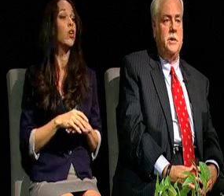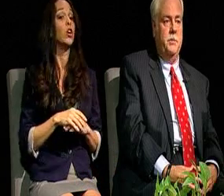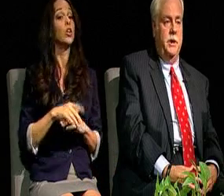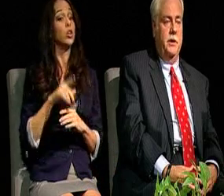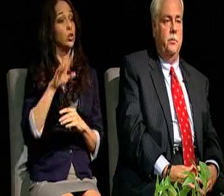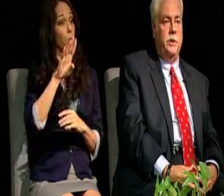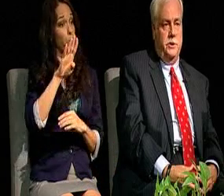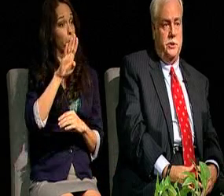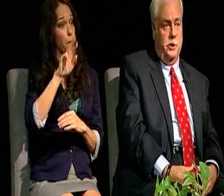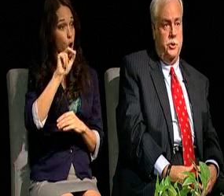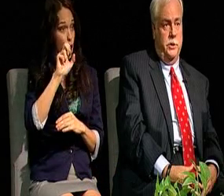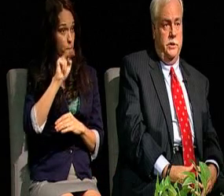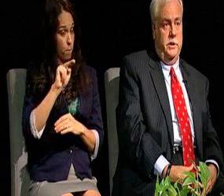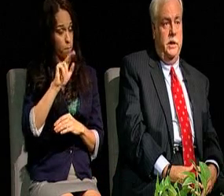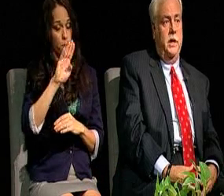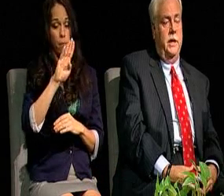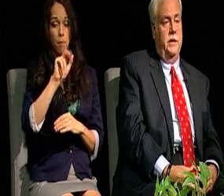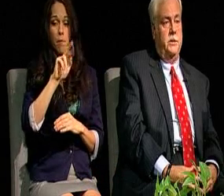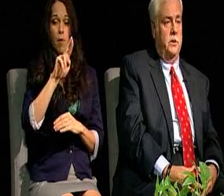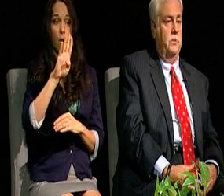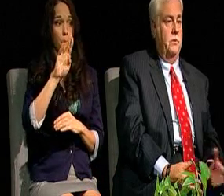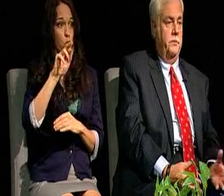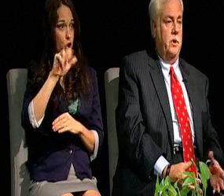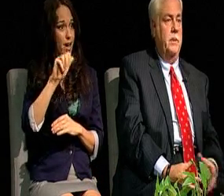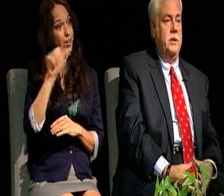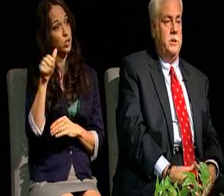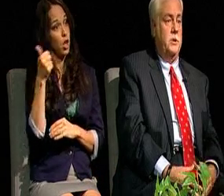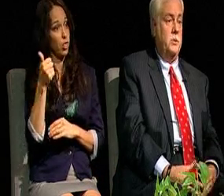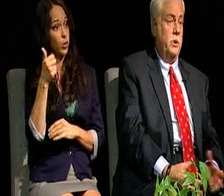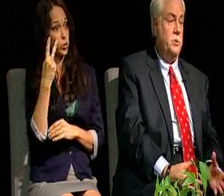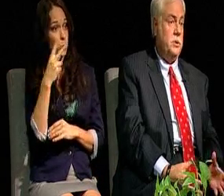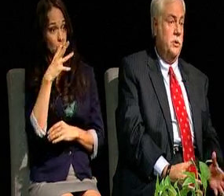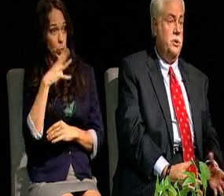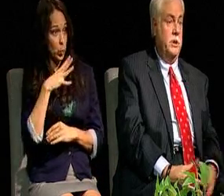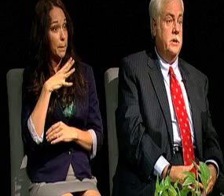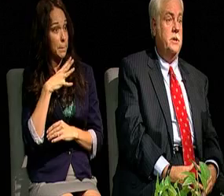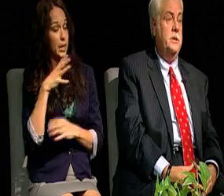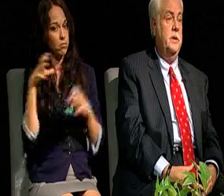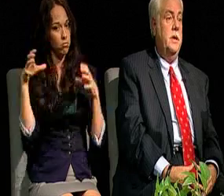came together with a solution. And so the film actually shows what the solution is